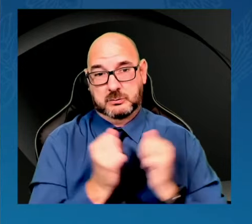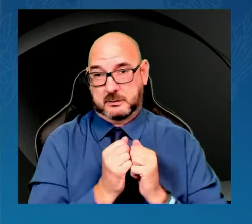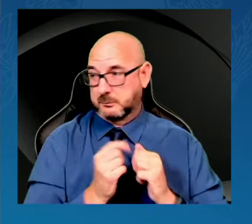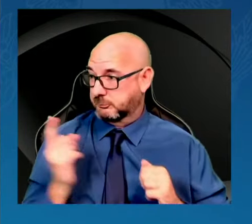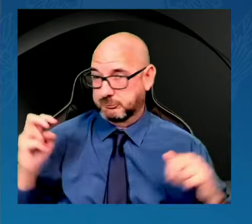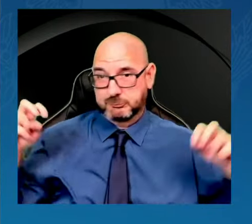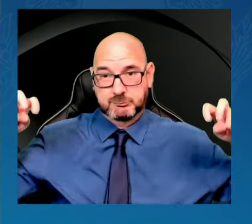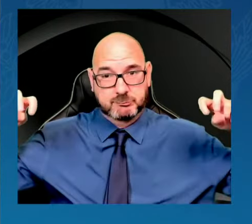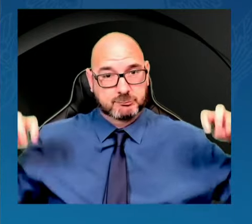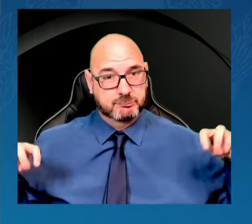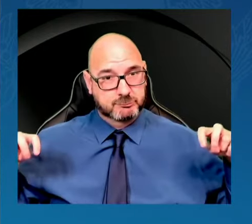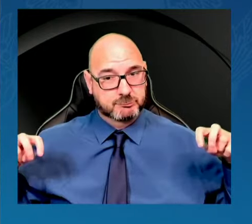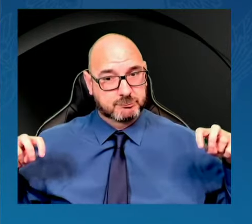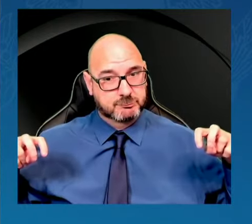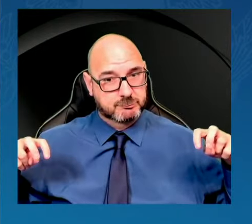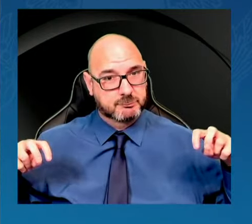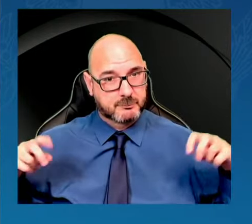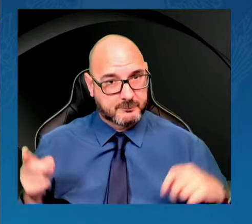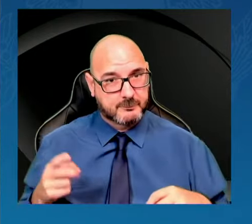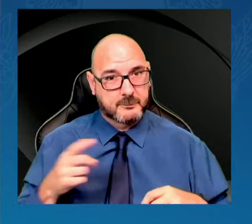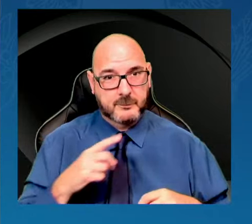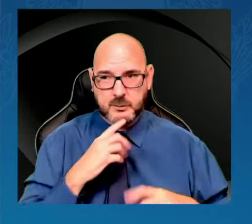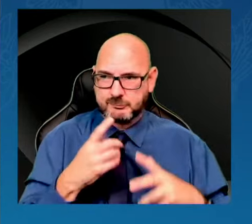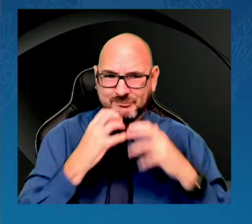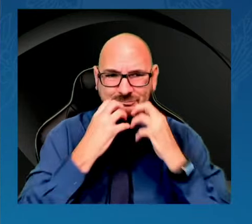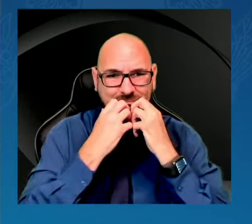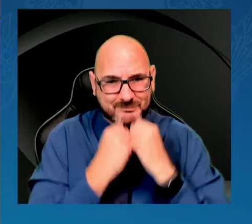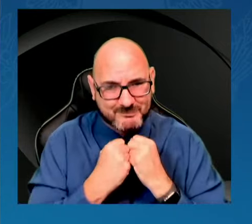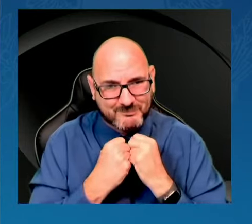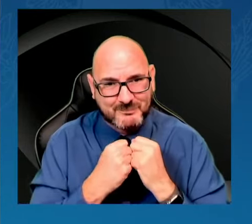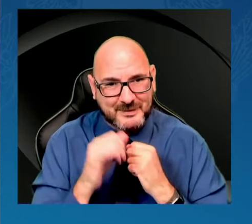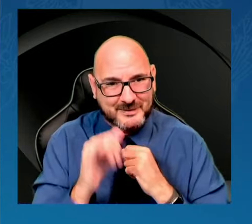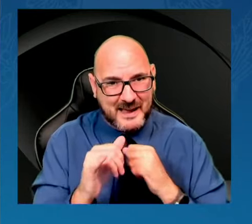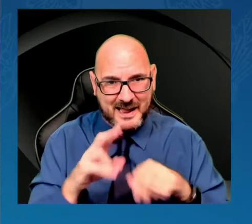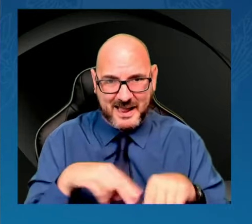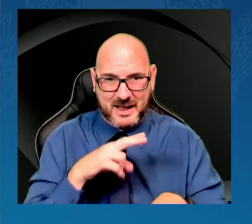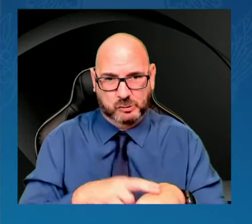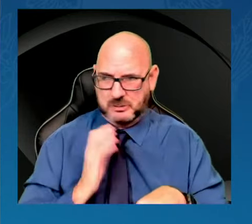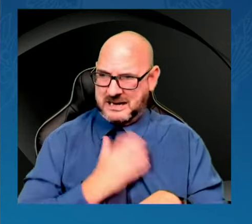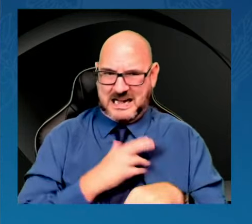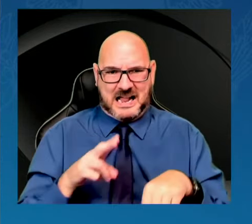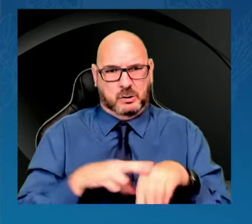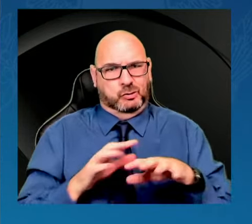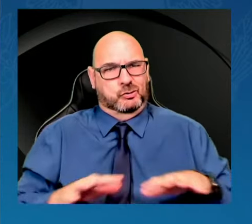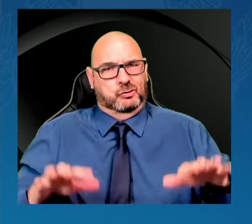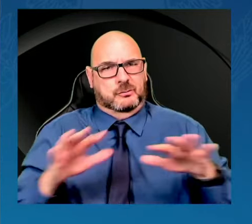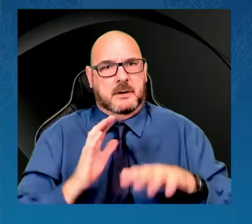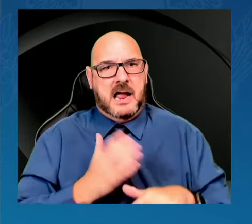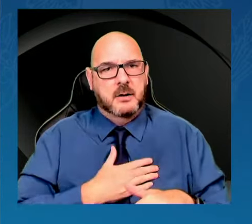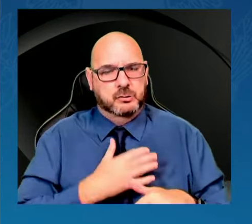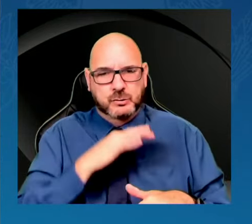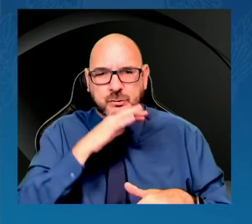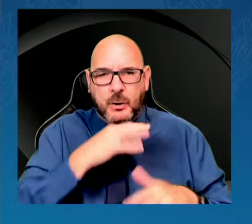Like, nature is our natural playground, so let's protect it. The Vice President: Nice. Ms. Digiulian: But -- but coming back to the --